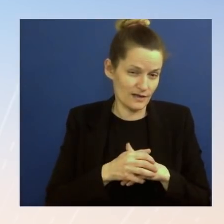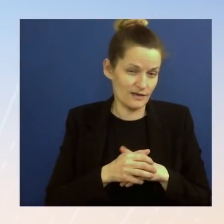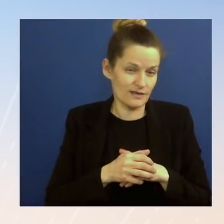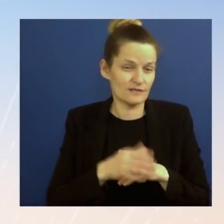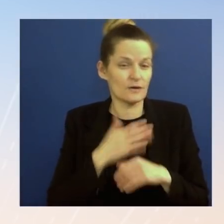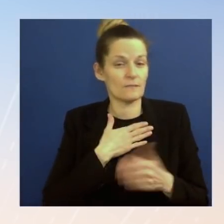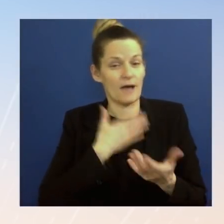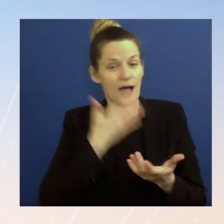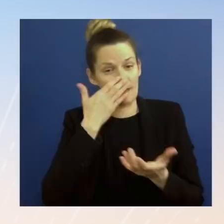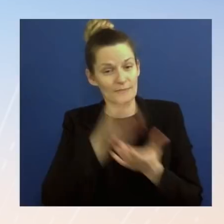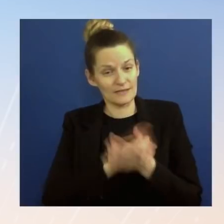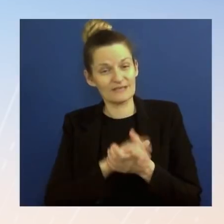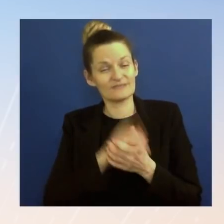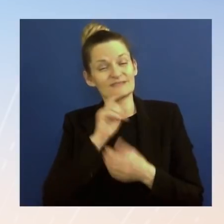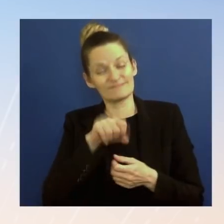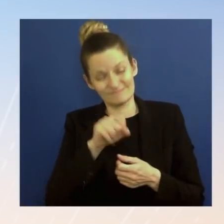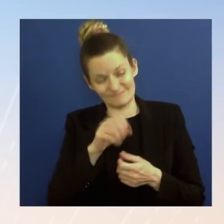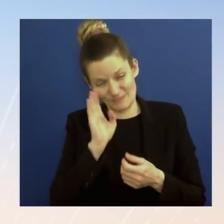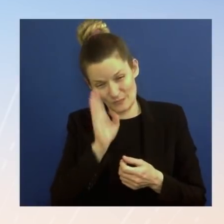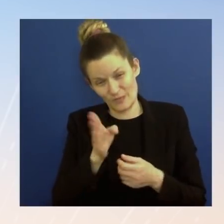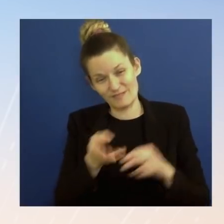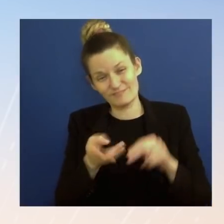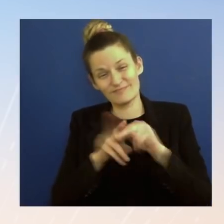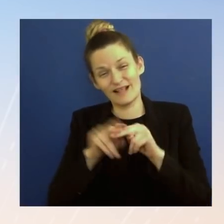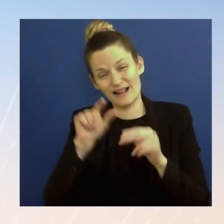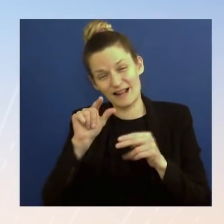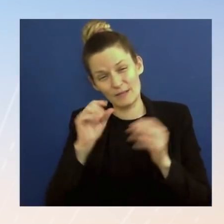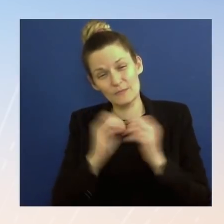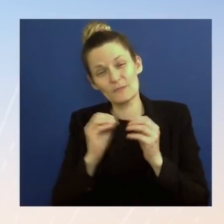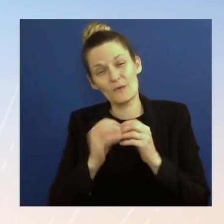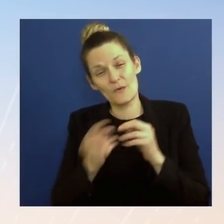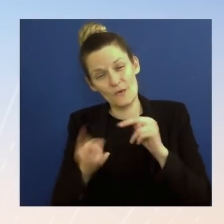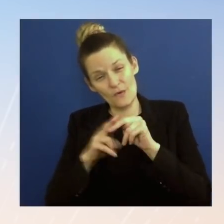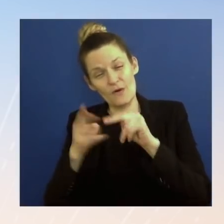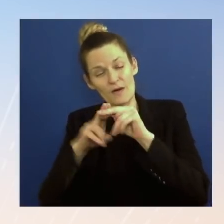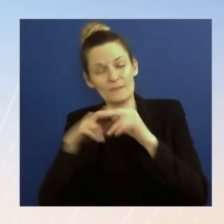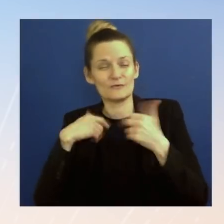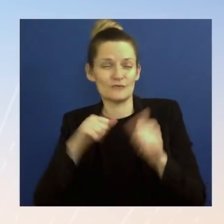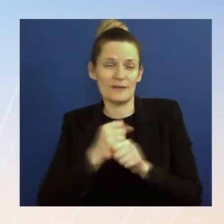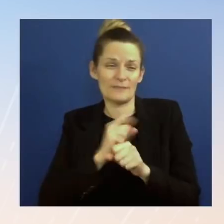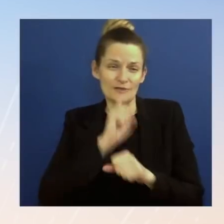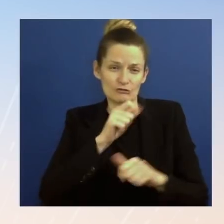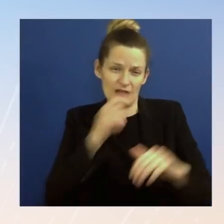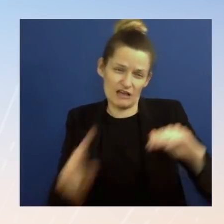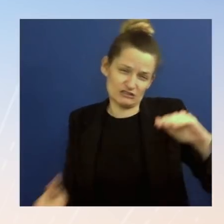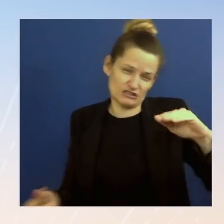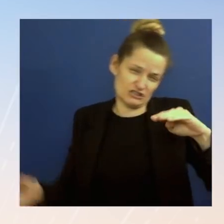Go ahead, Mara. The Press: Thank you. I understand you don't want to lay out what the severe consequences